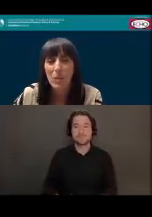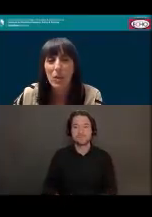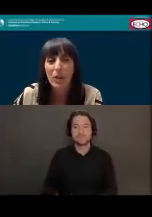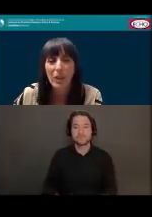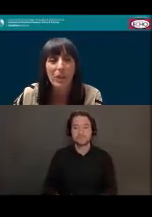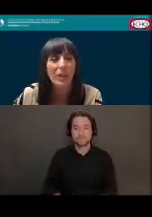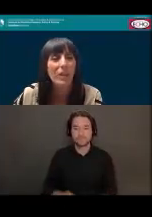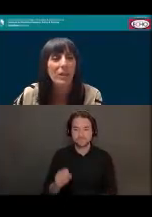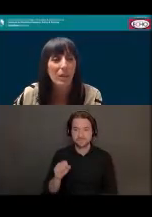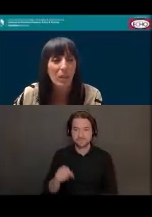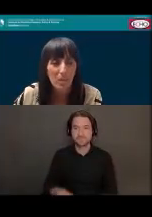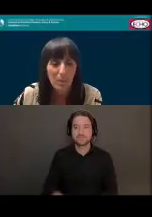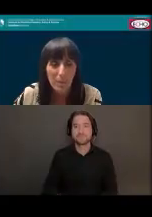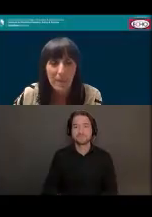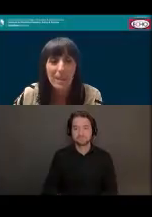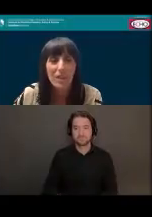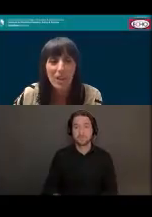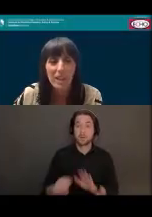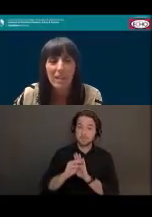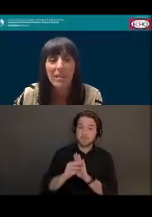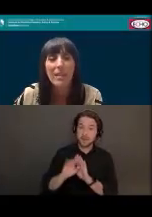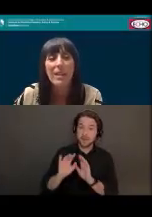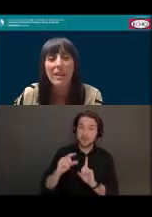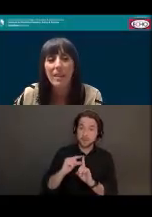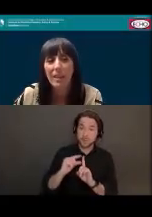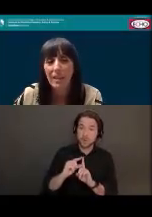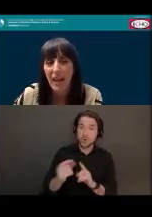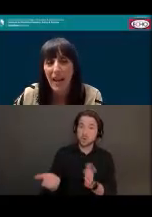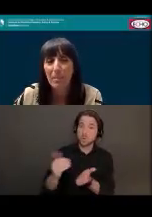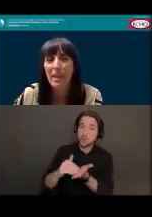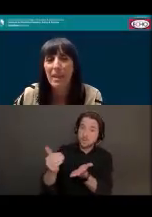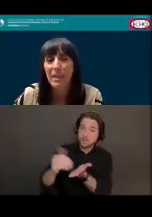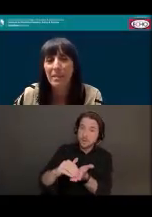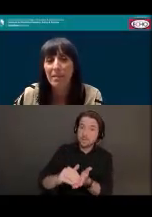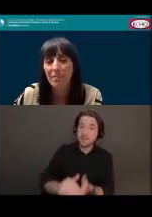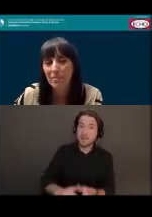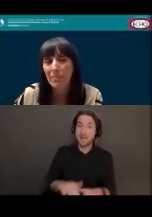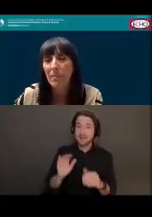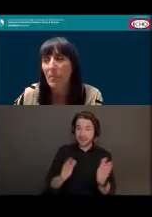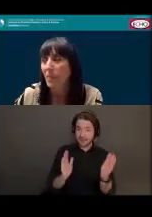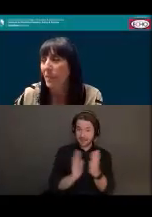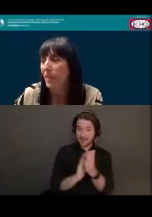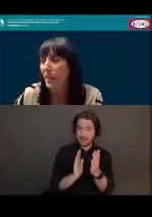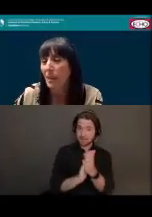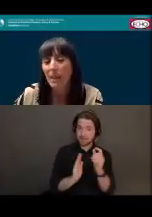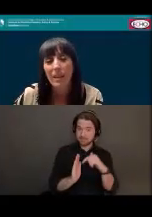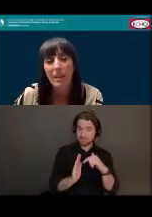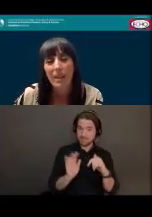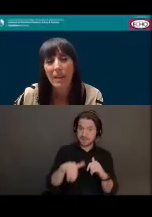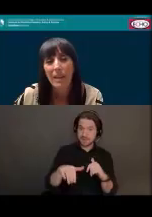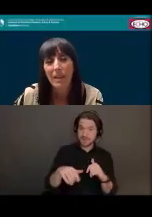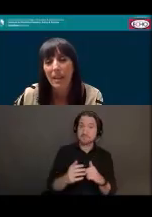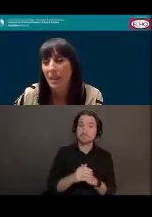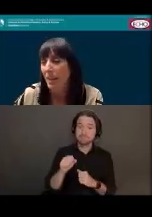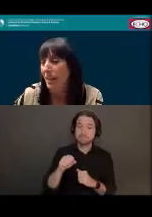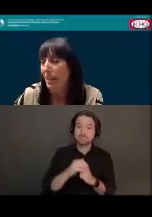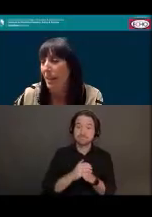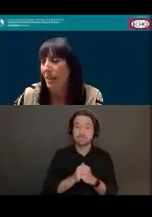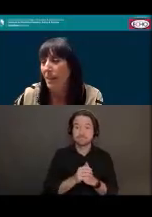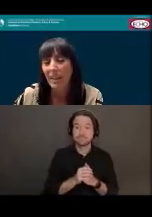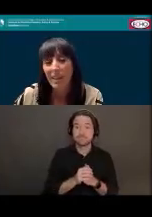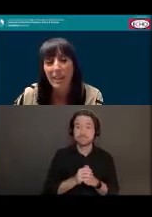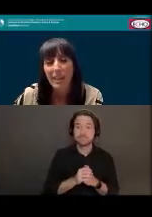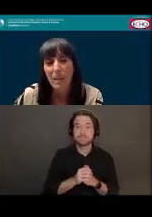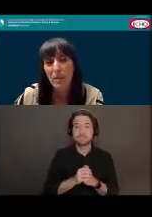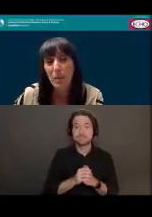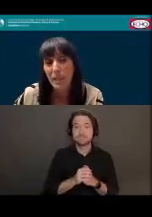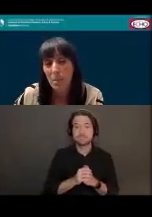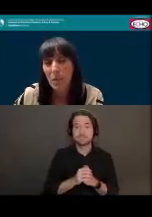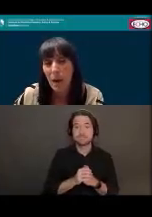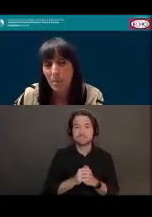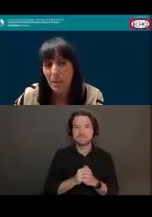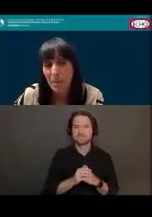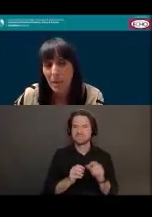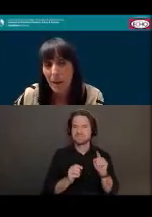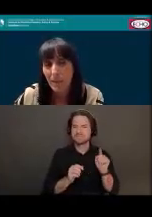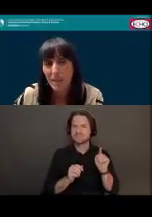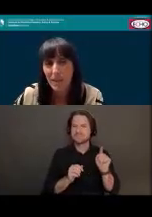word petition, the clapping, him doing some problem solving. So